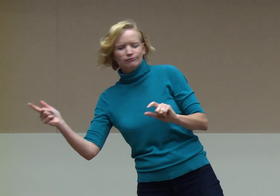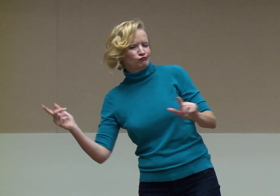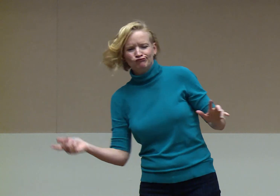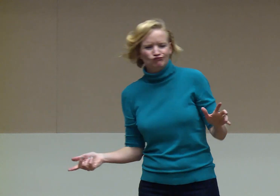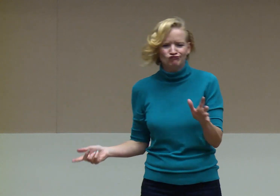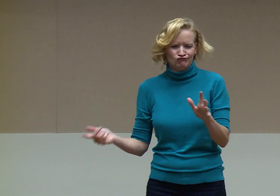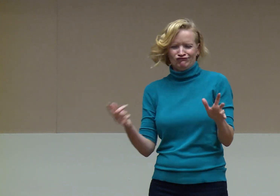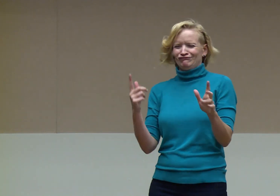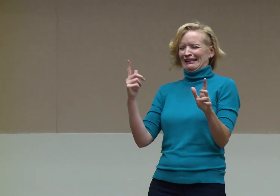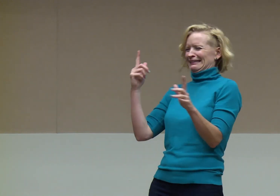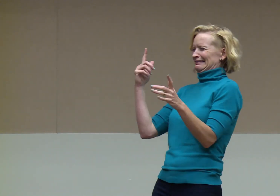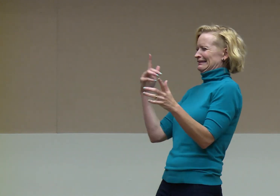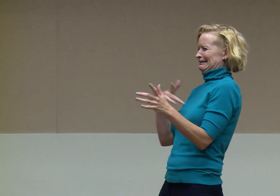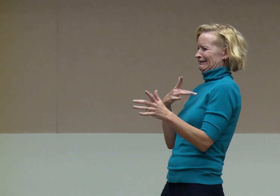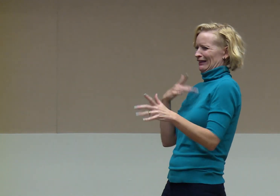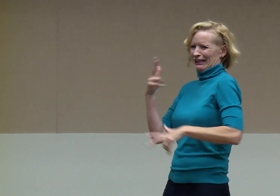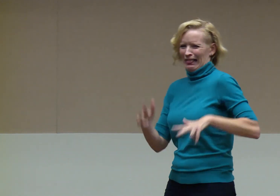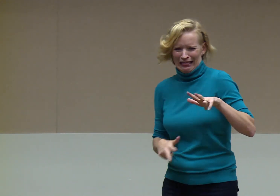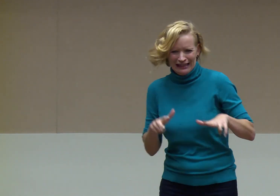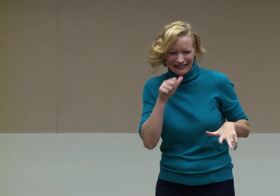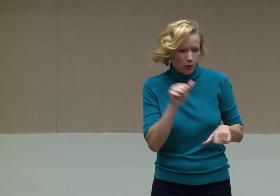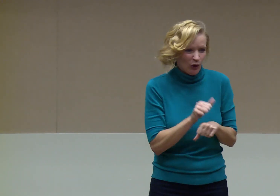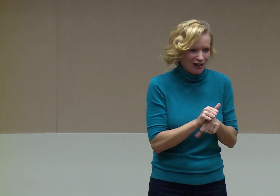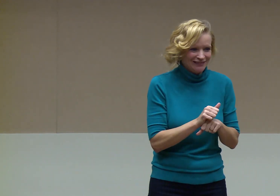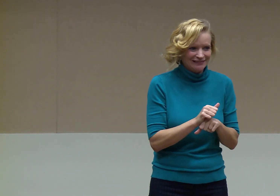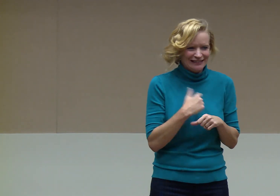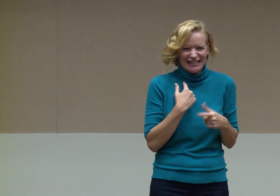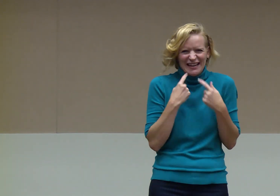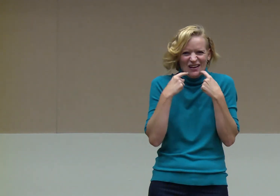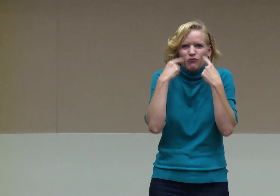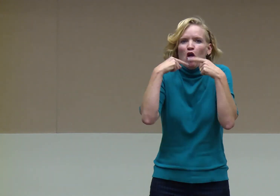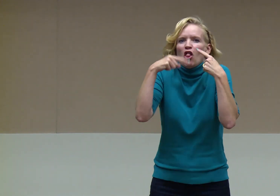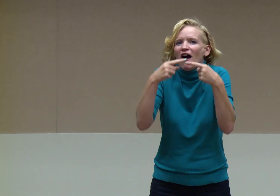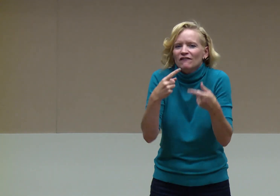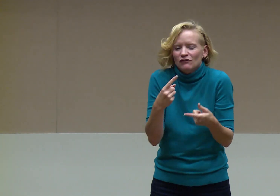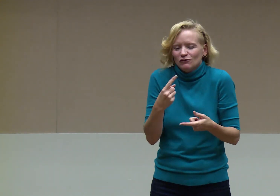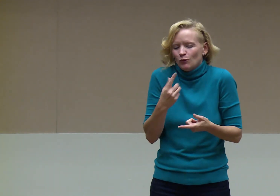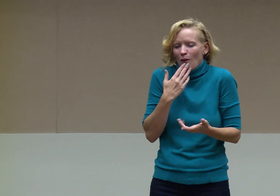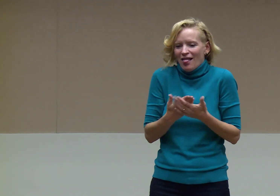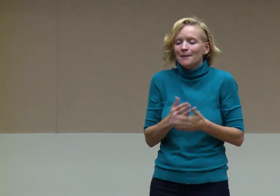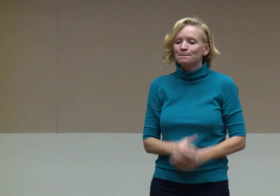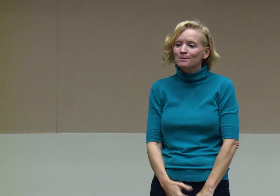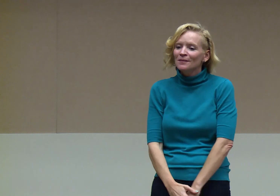But if you try to say absolute-fuckly, it doesn't work.